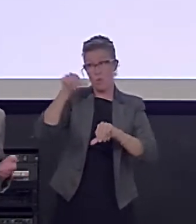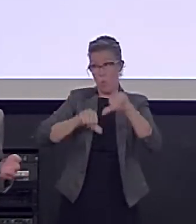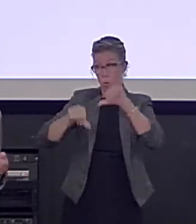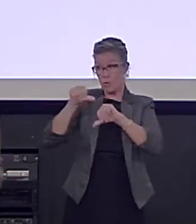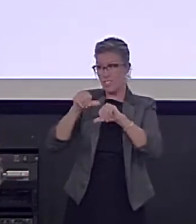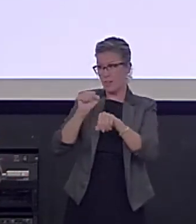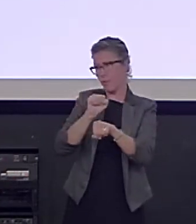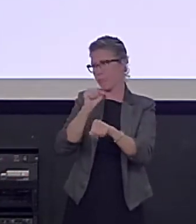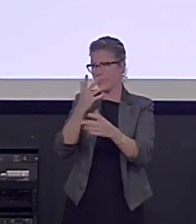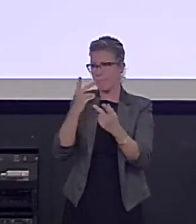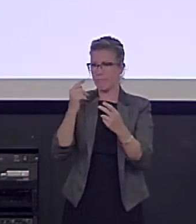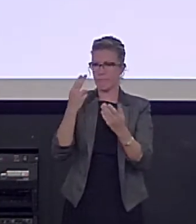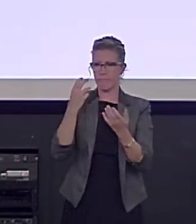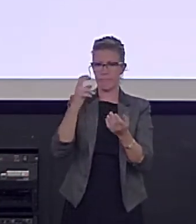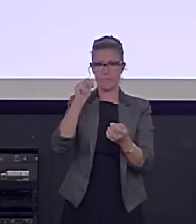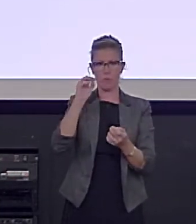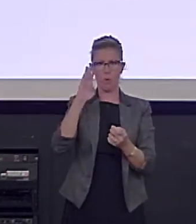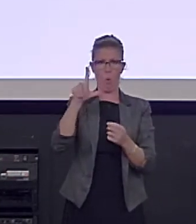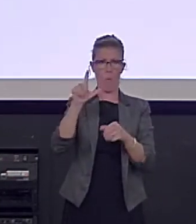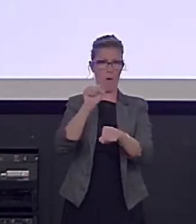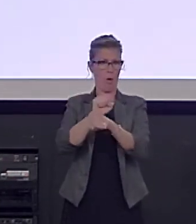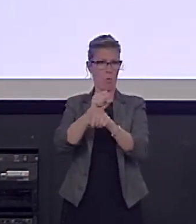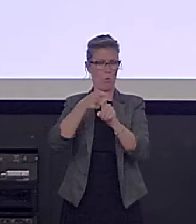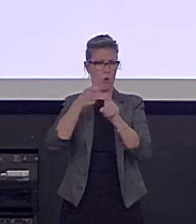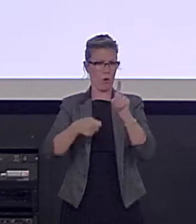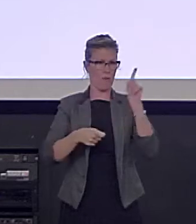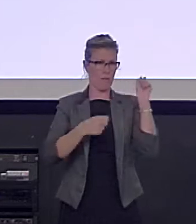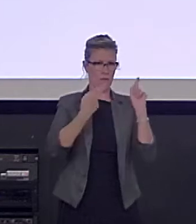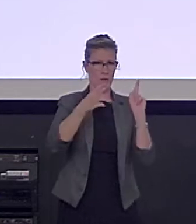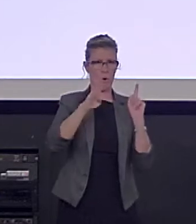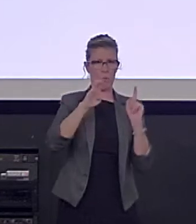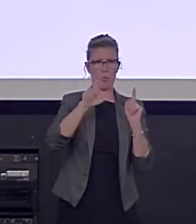the Noble work of Yubel and Vezel was really